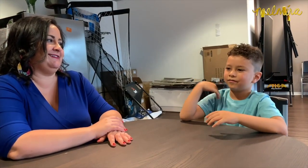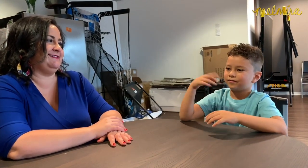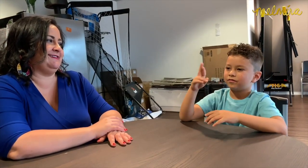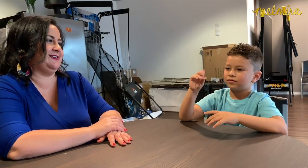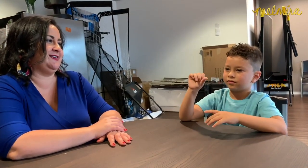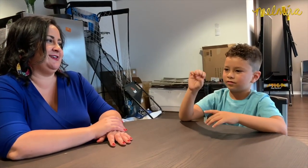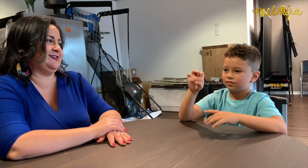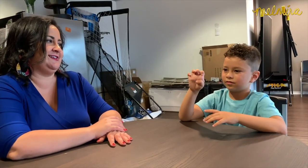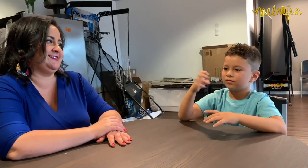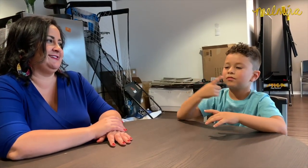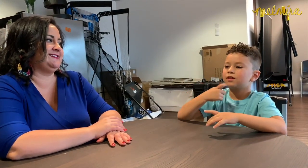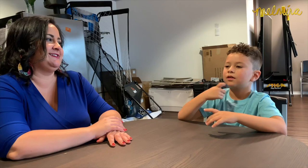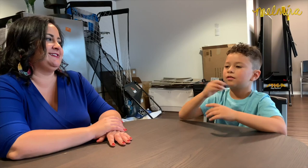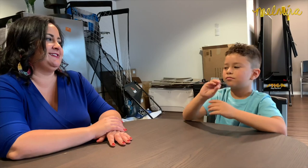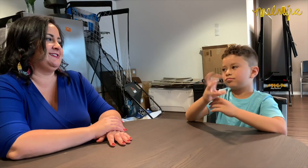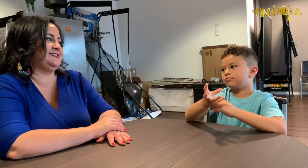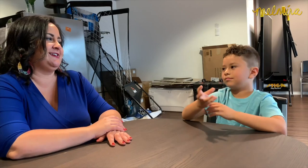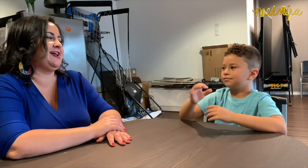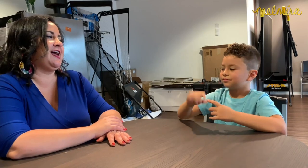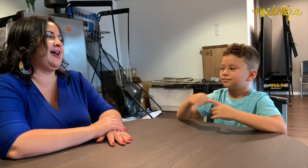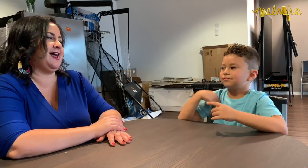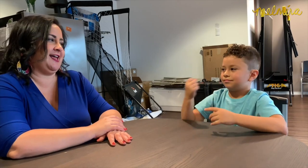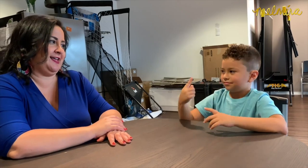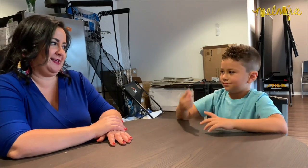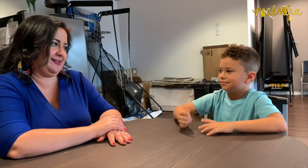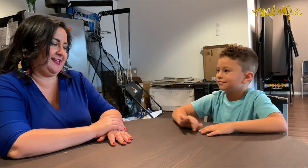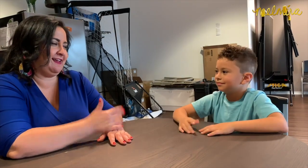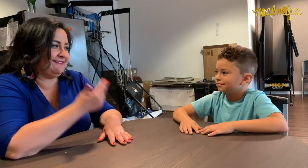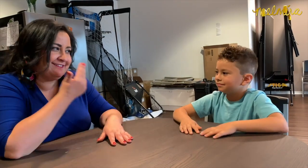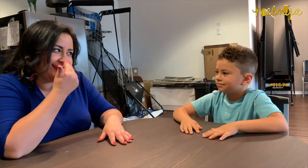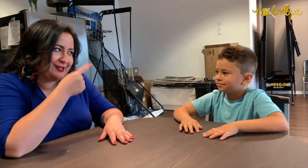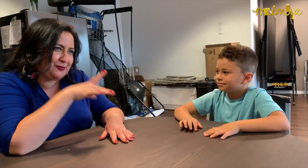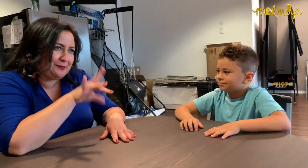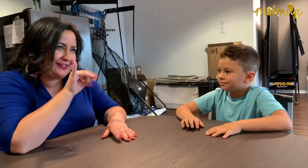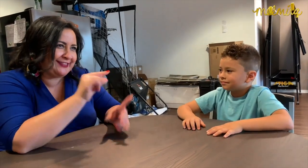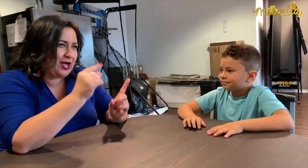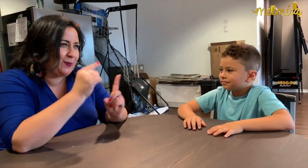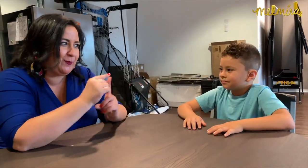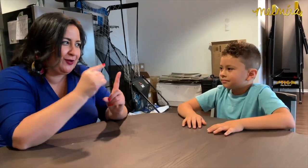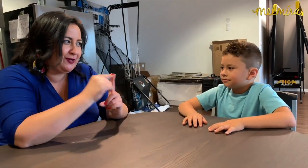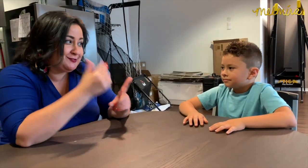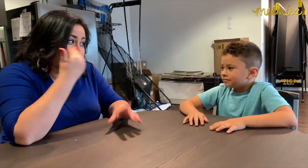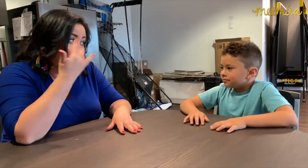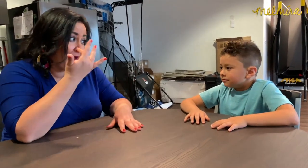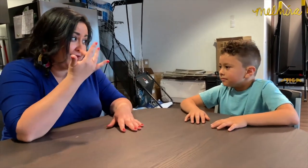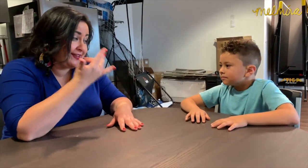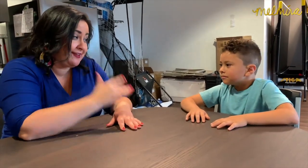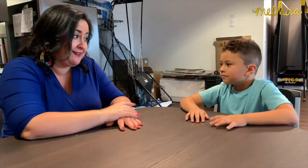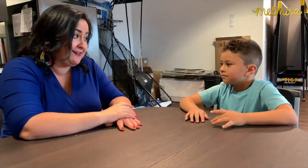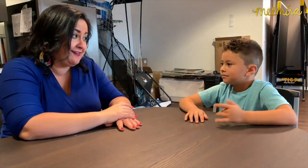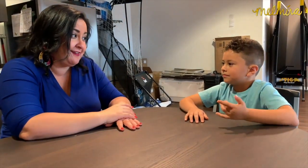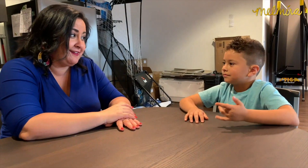it has red petals." I understood it then. It's so funny that you picked that word. You know why? Why?